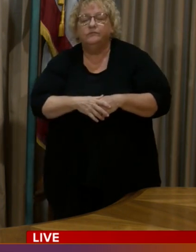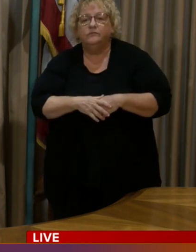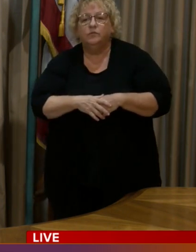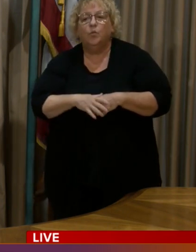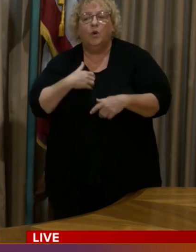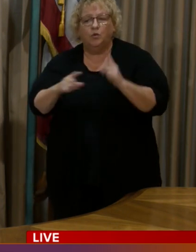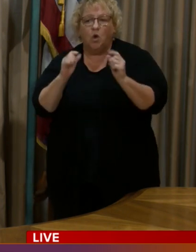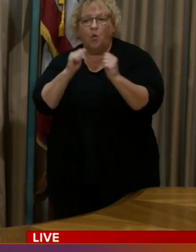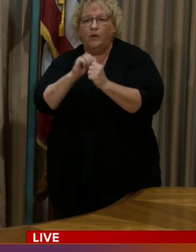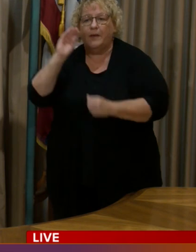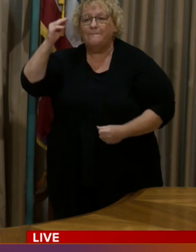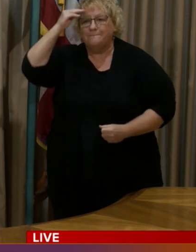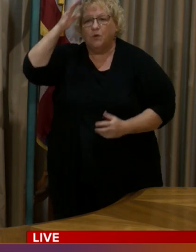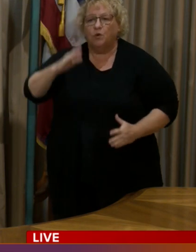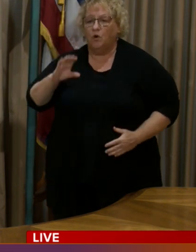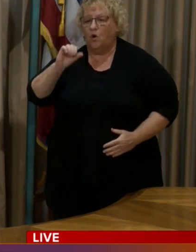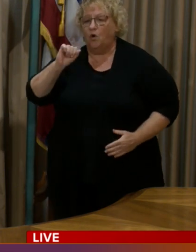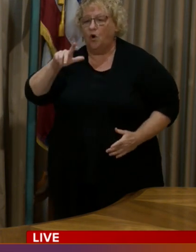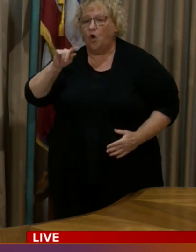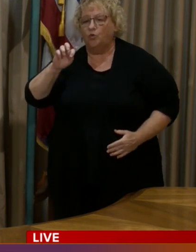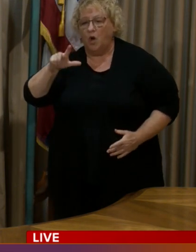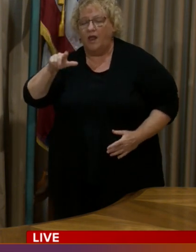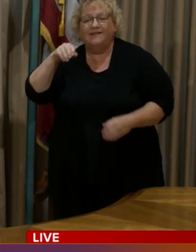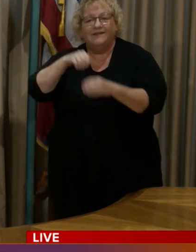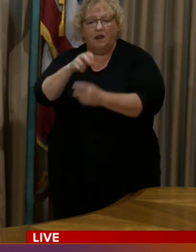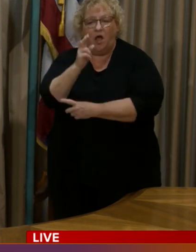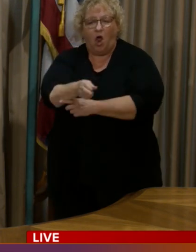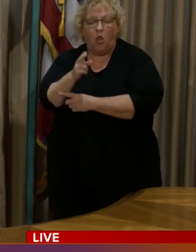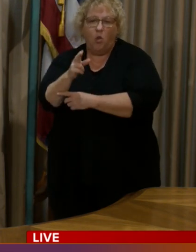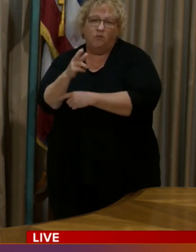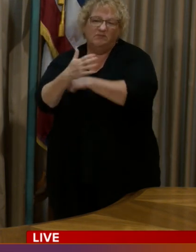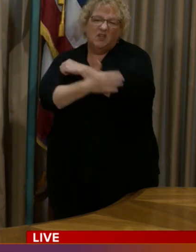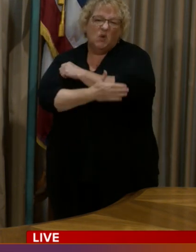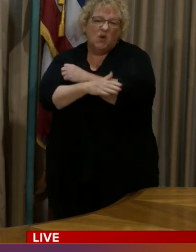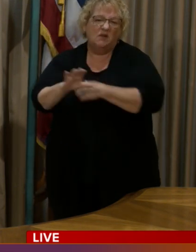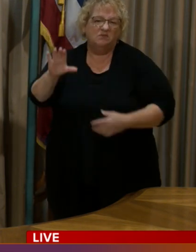WE ARE LOOKING BY COMPLEX AREA AND HAVE BEEN IN CONVERSATION